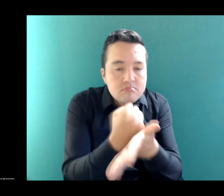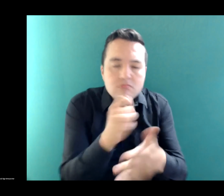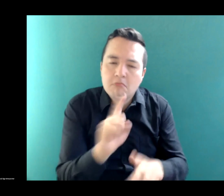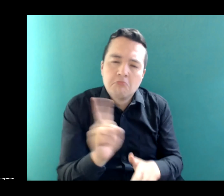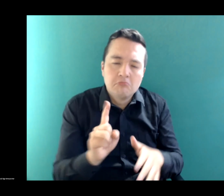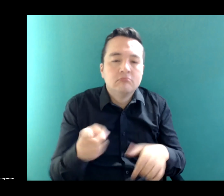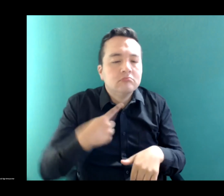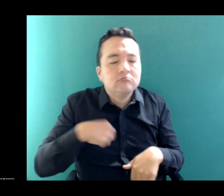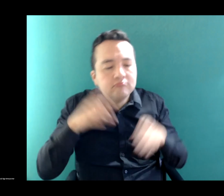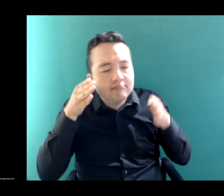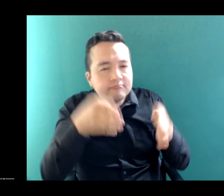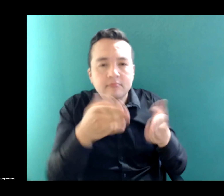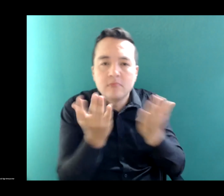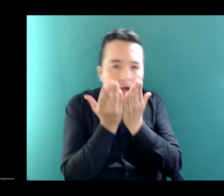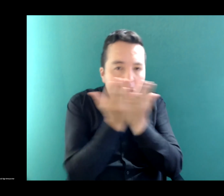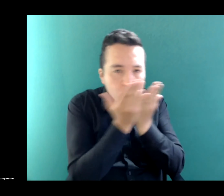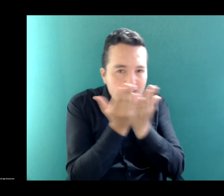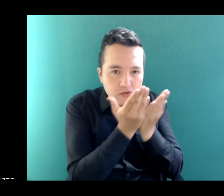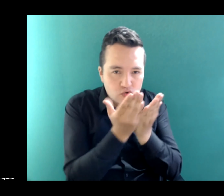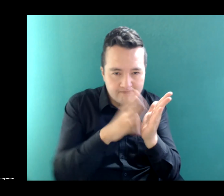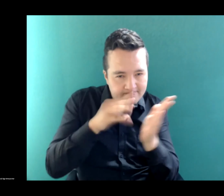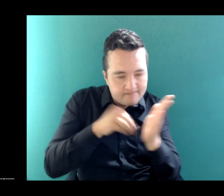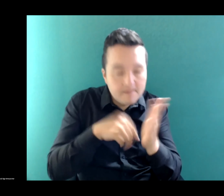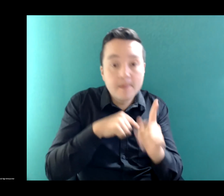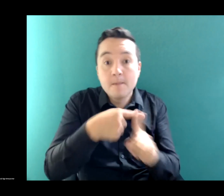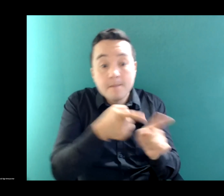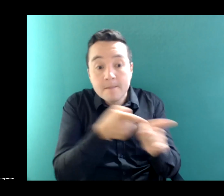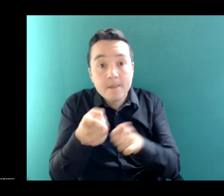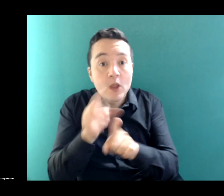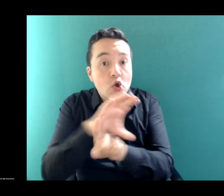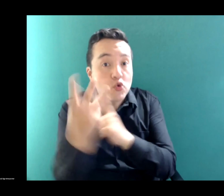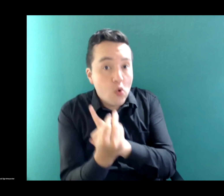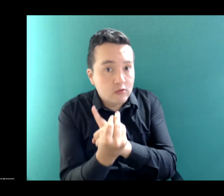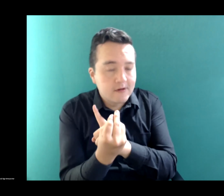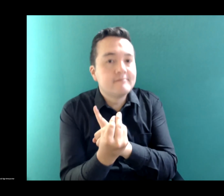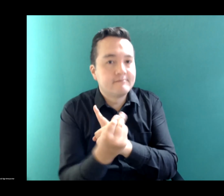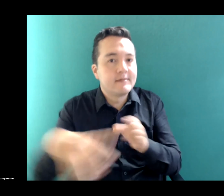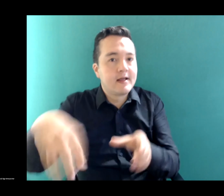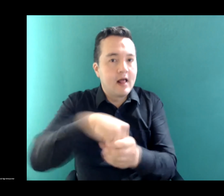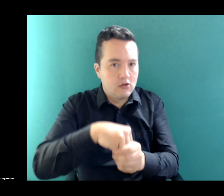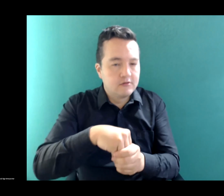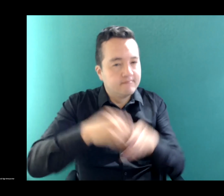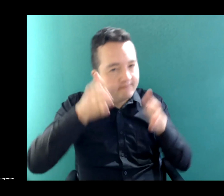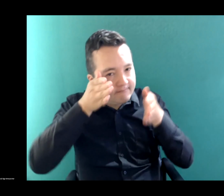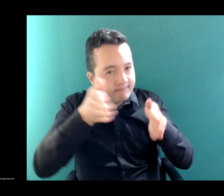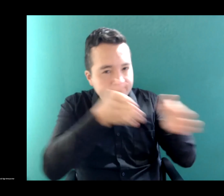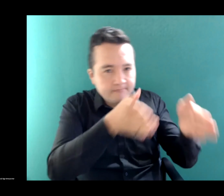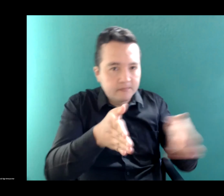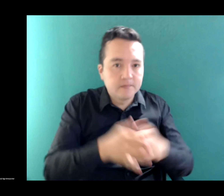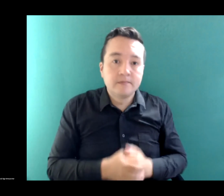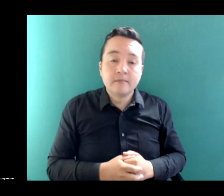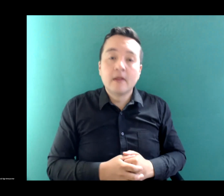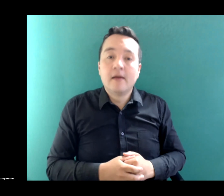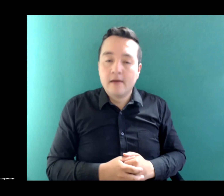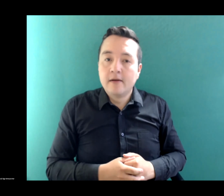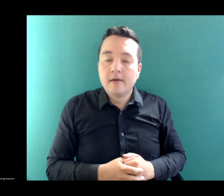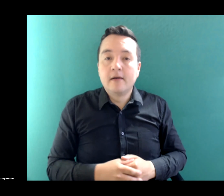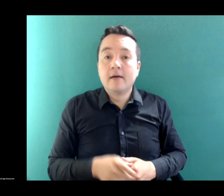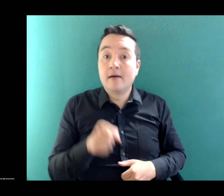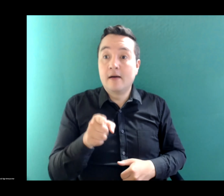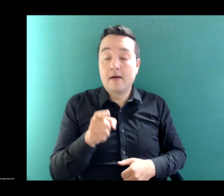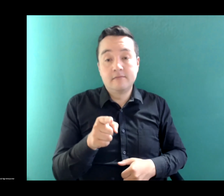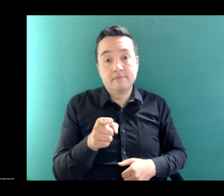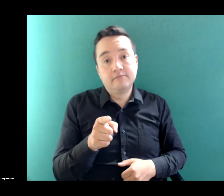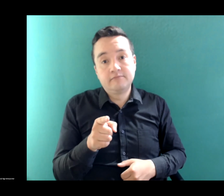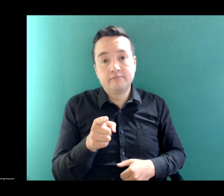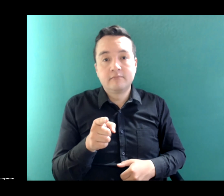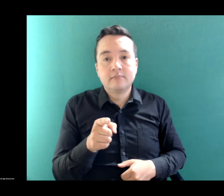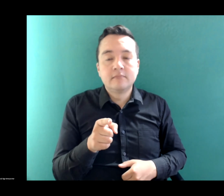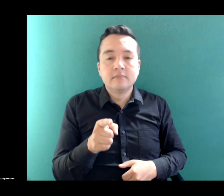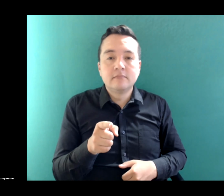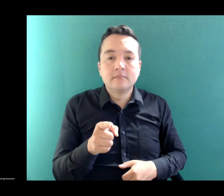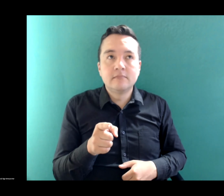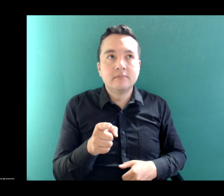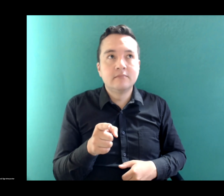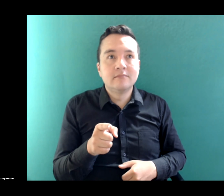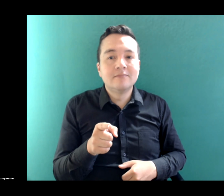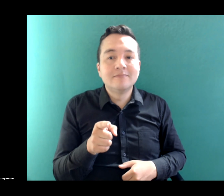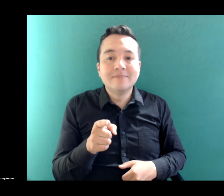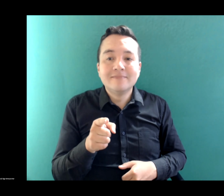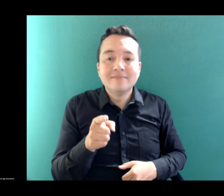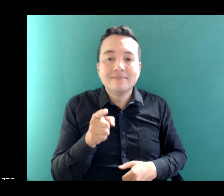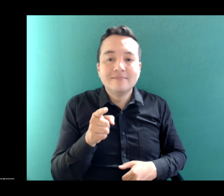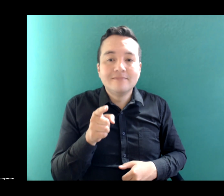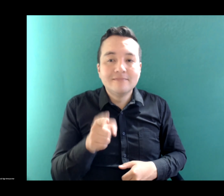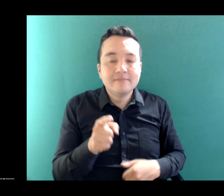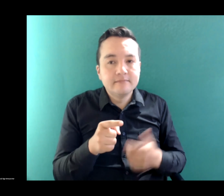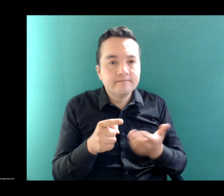I am one of the founders of - - .